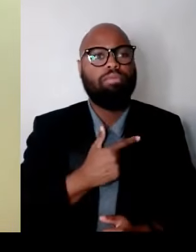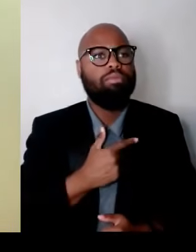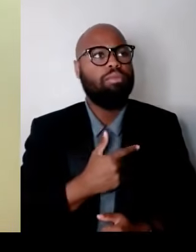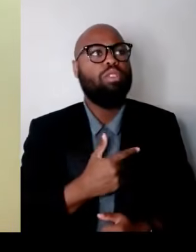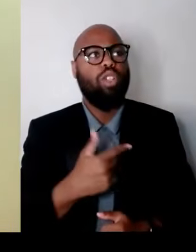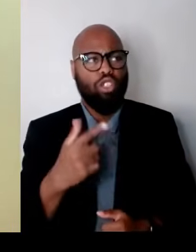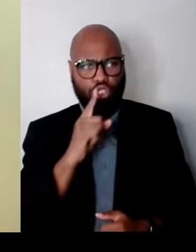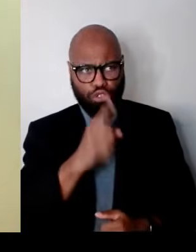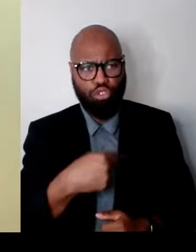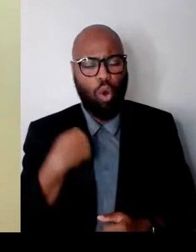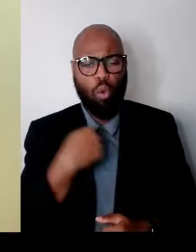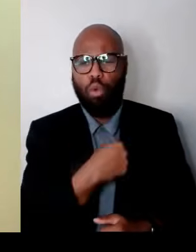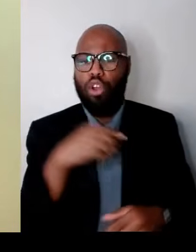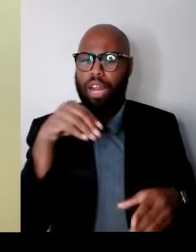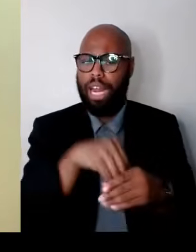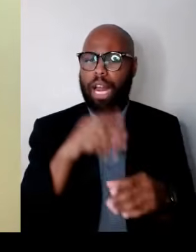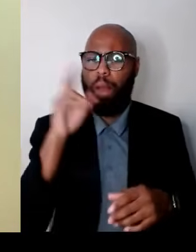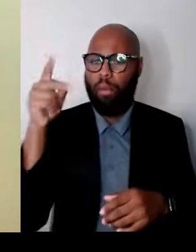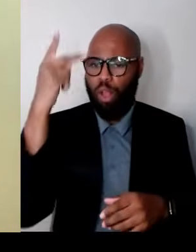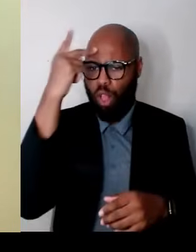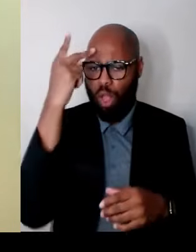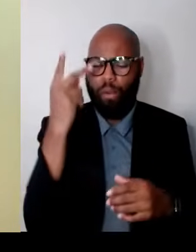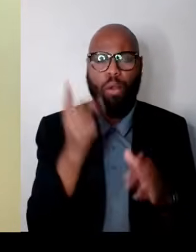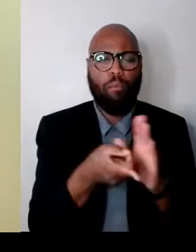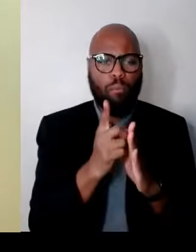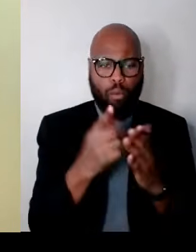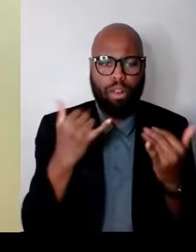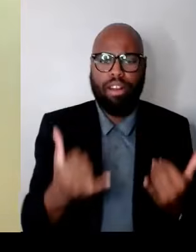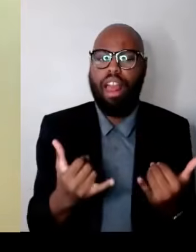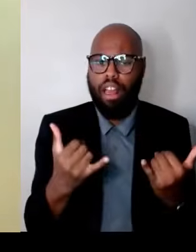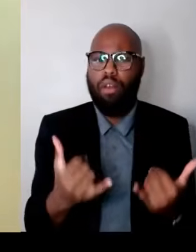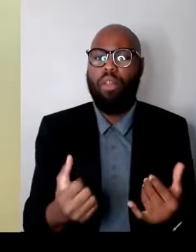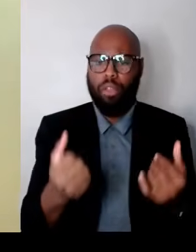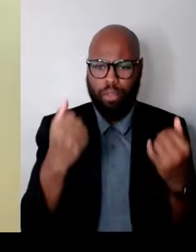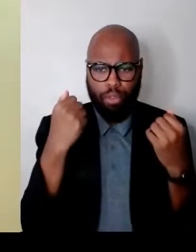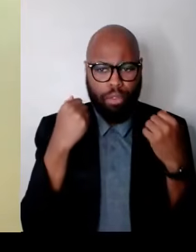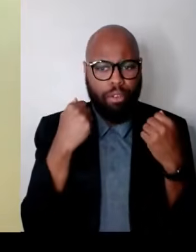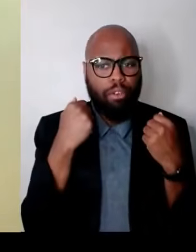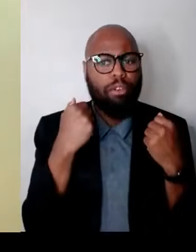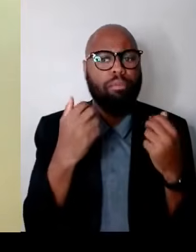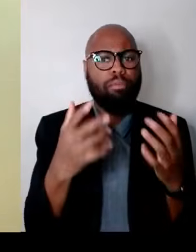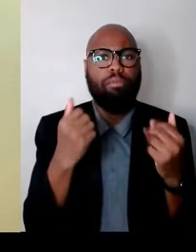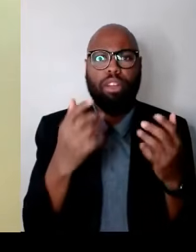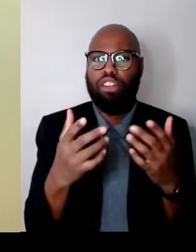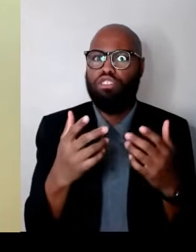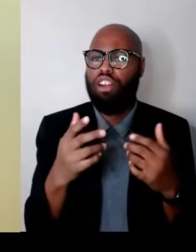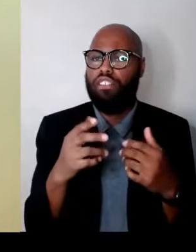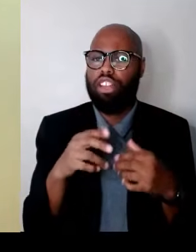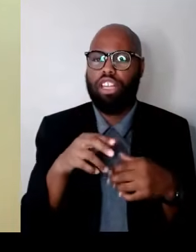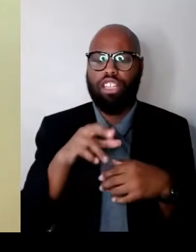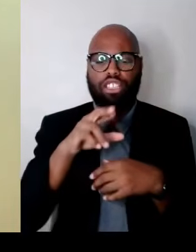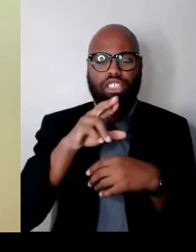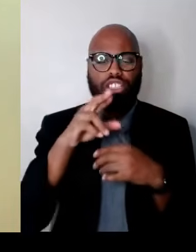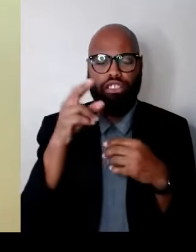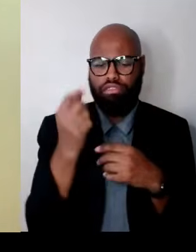when there are many revelations about systemic racism. And in some ways,